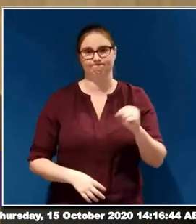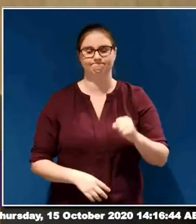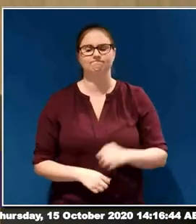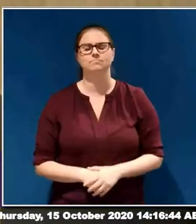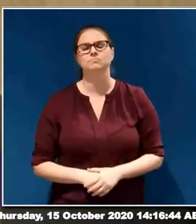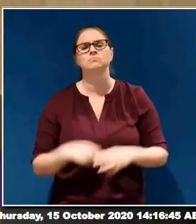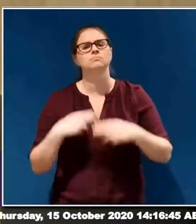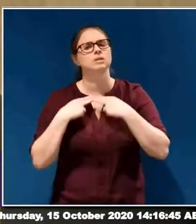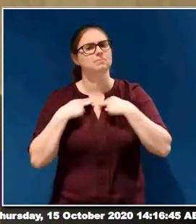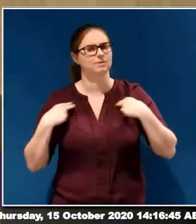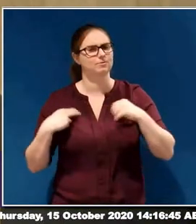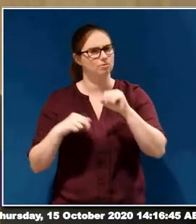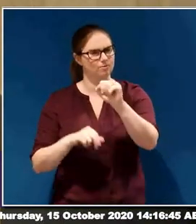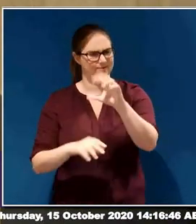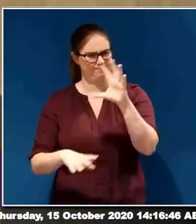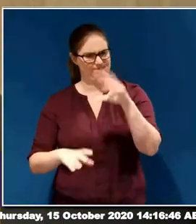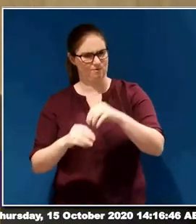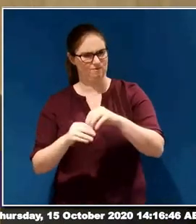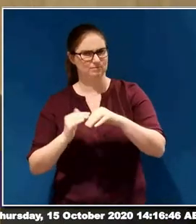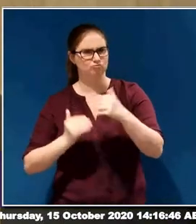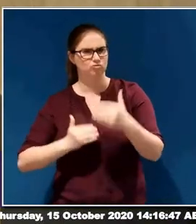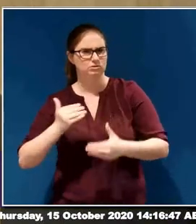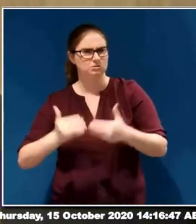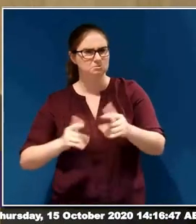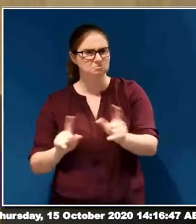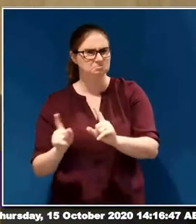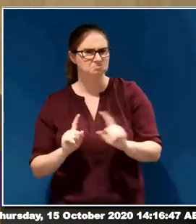Well, I would receive an email automatically generated from